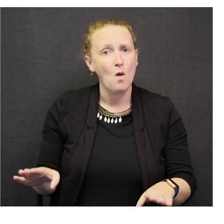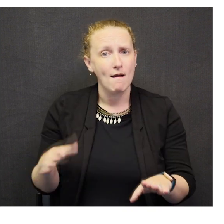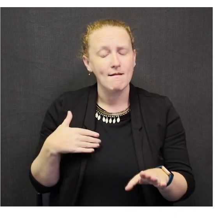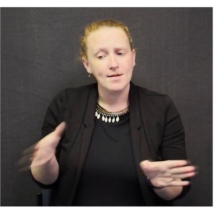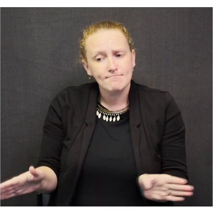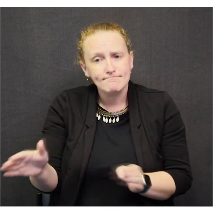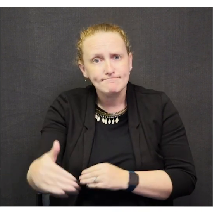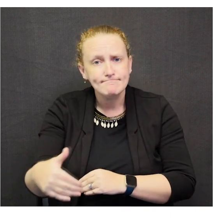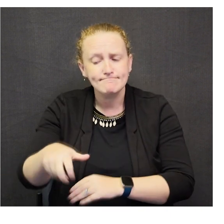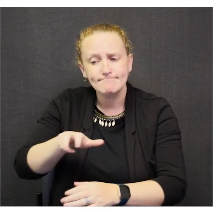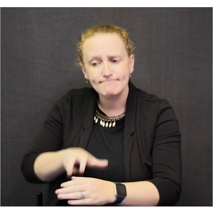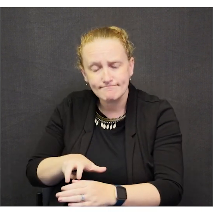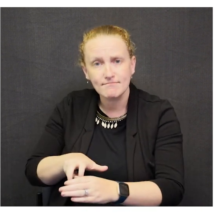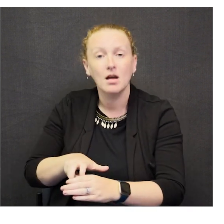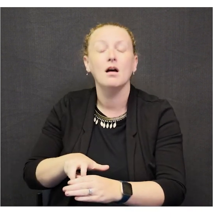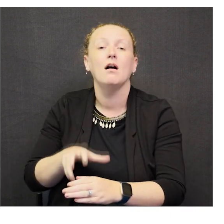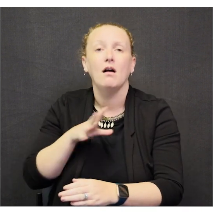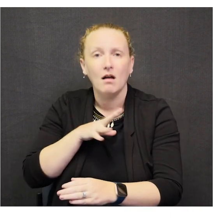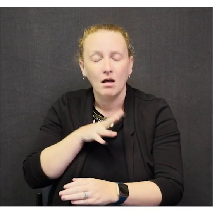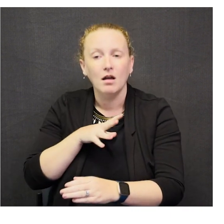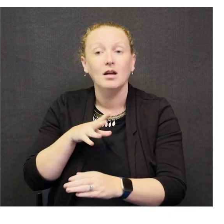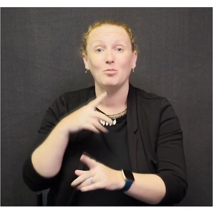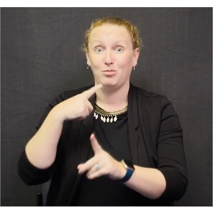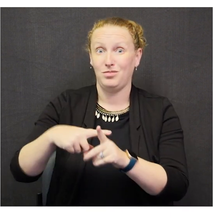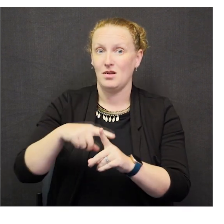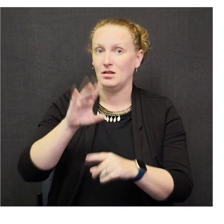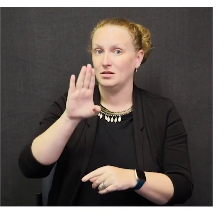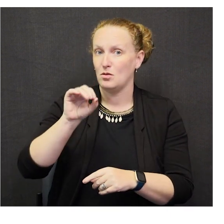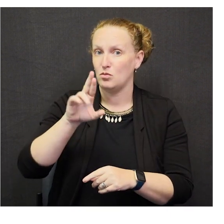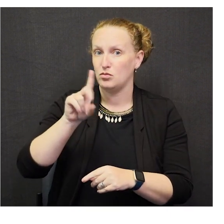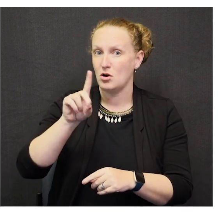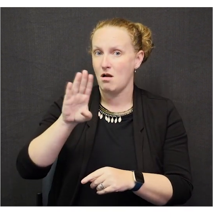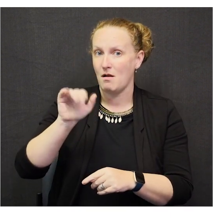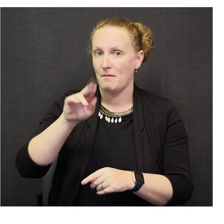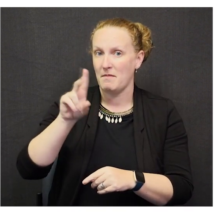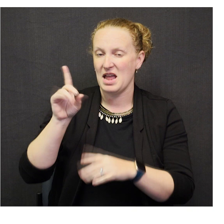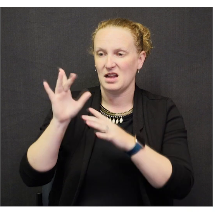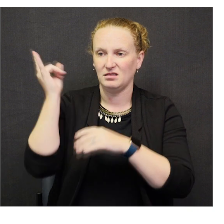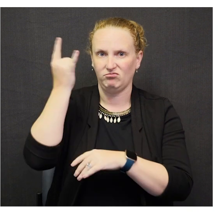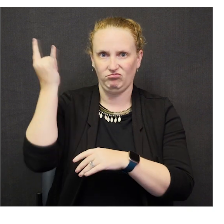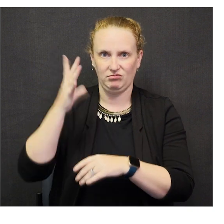we approve them to temporarily work from home. We also extended this arrangement to some